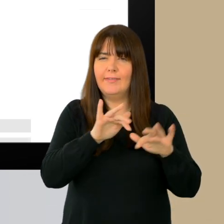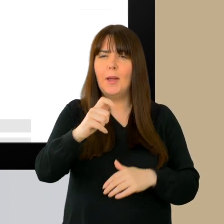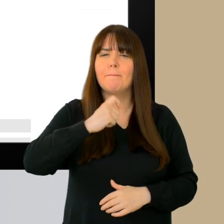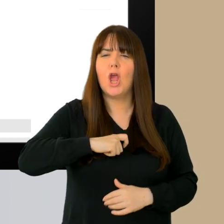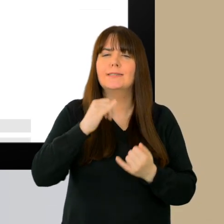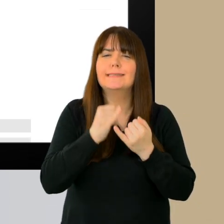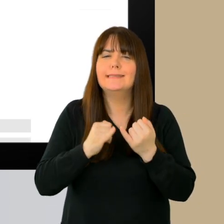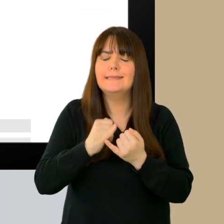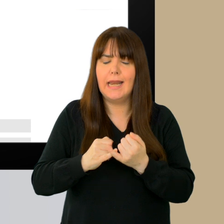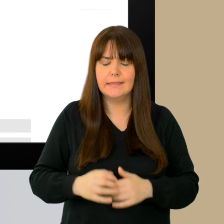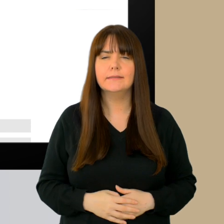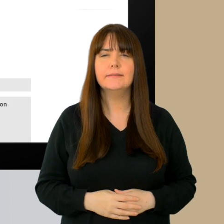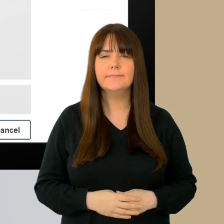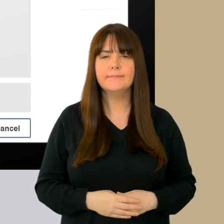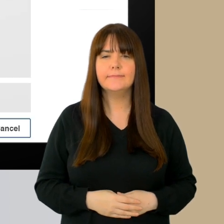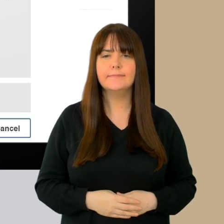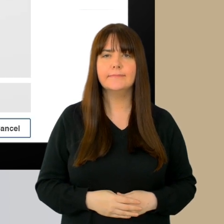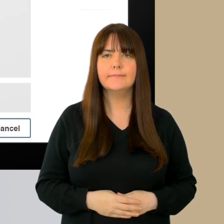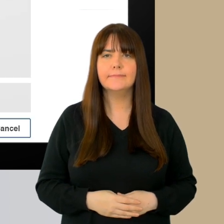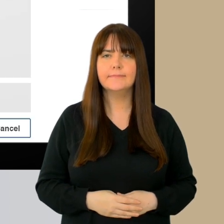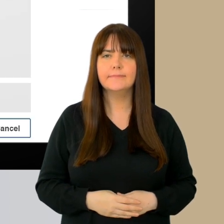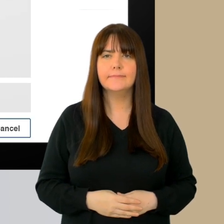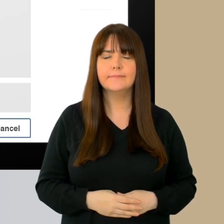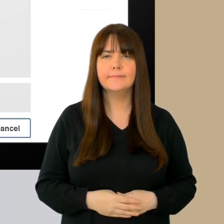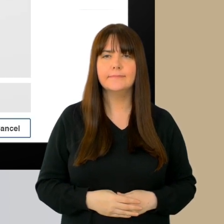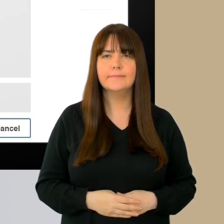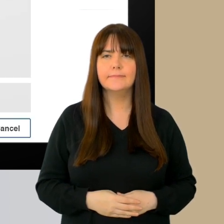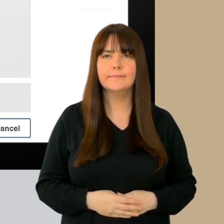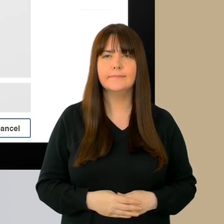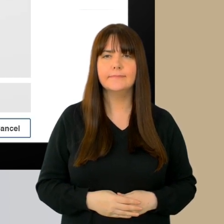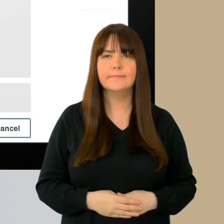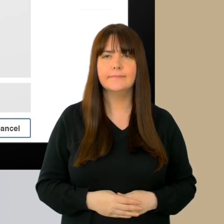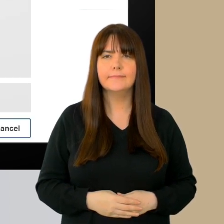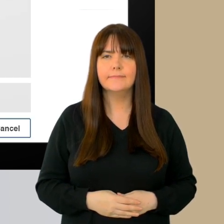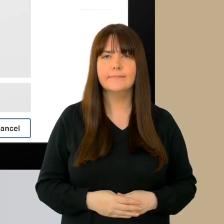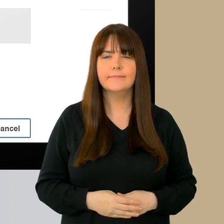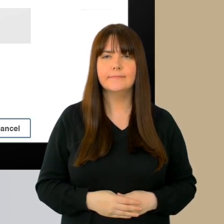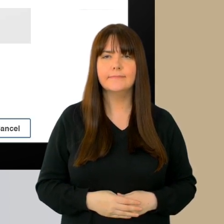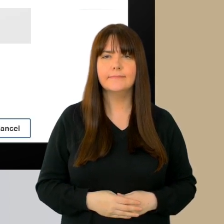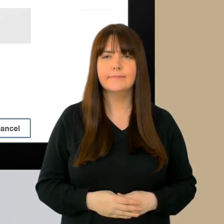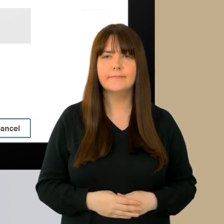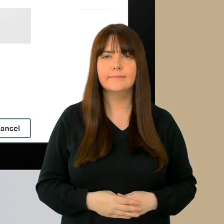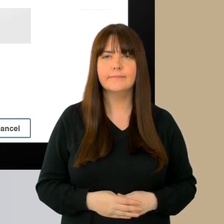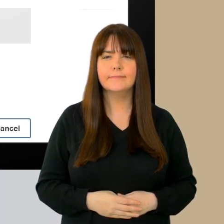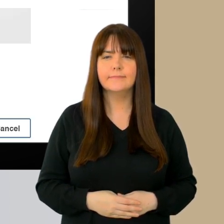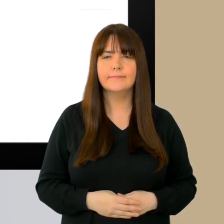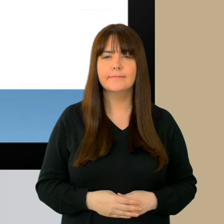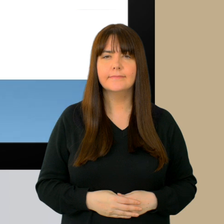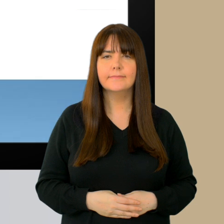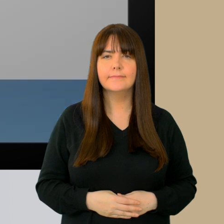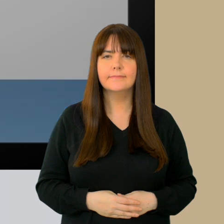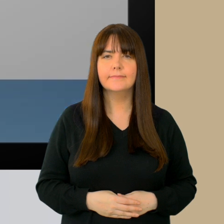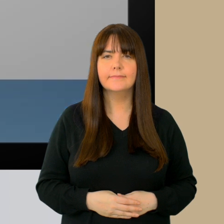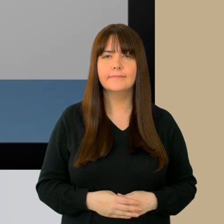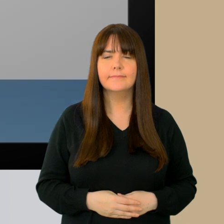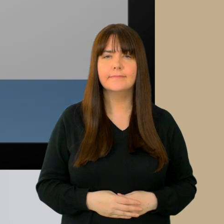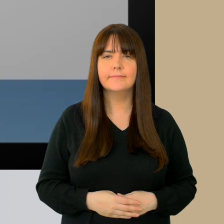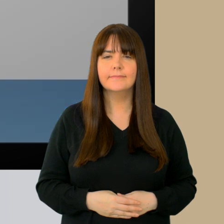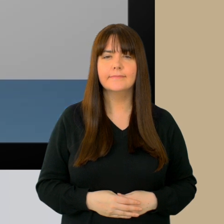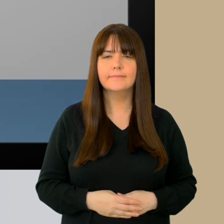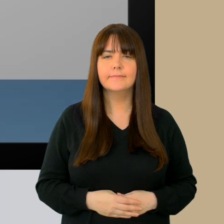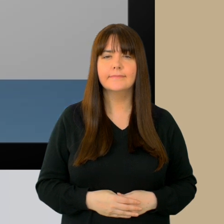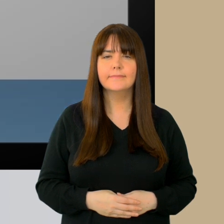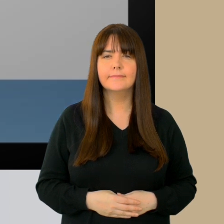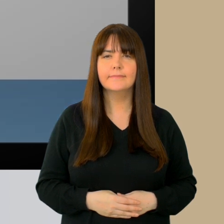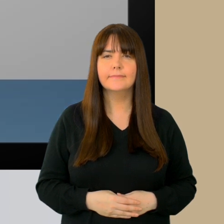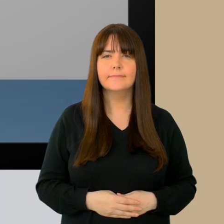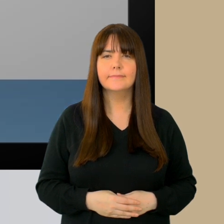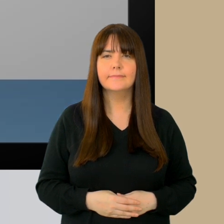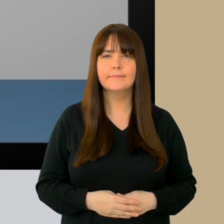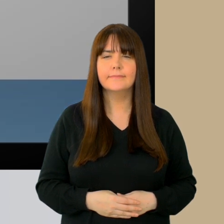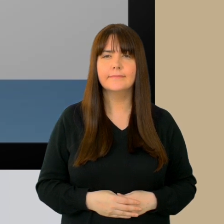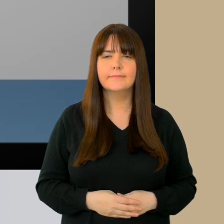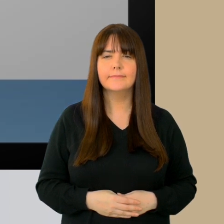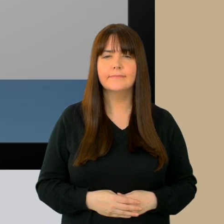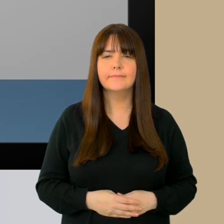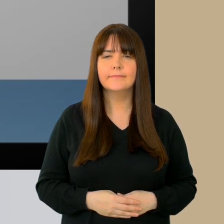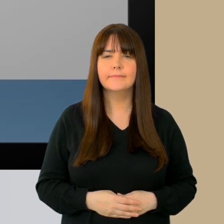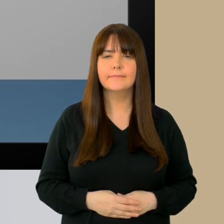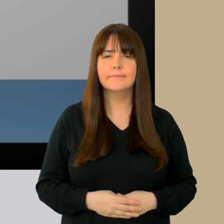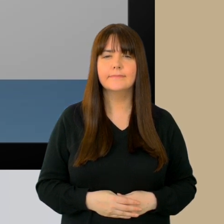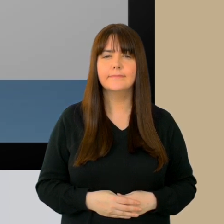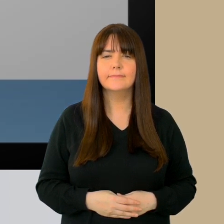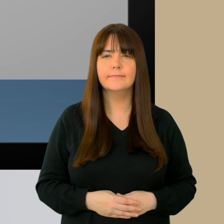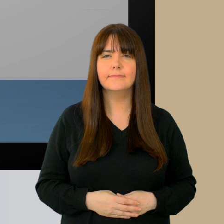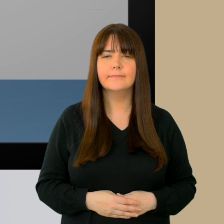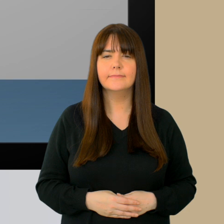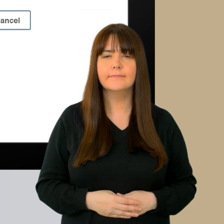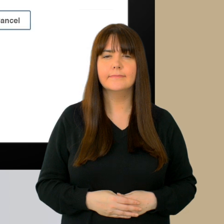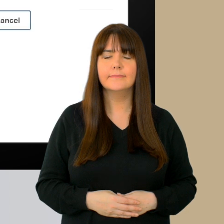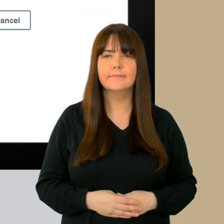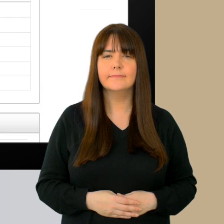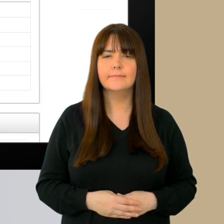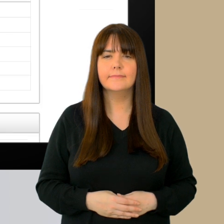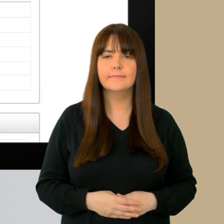once here, Fill in your personal details